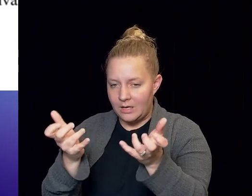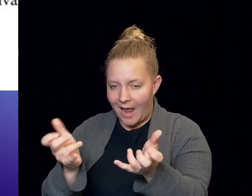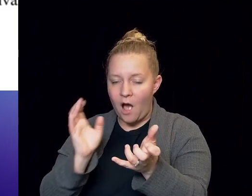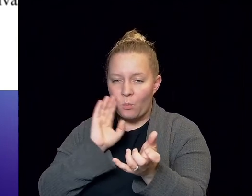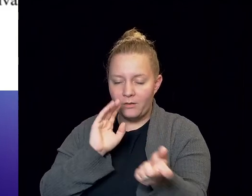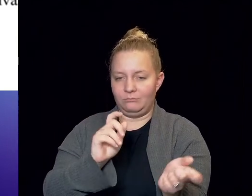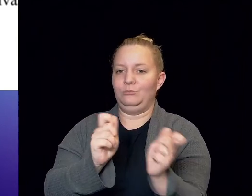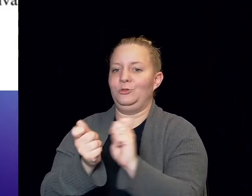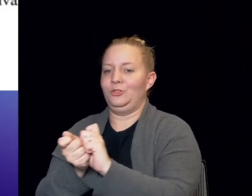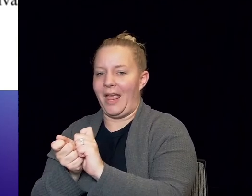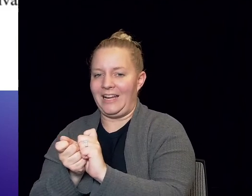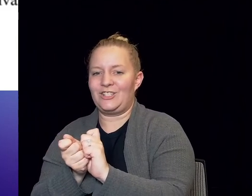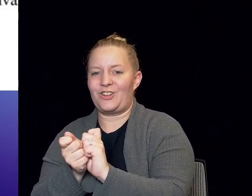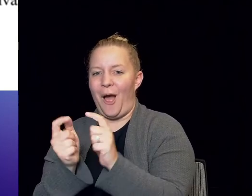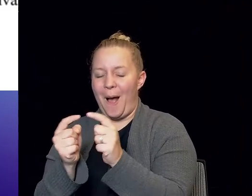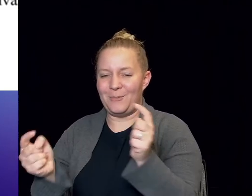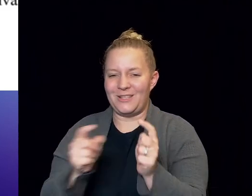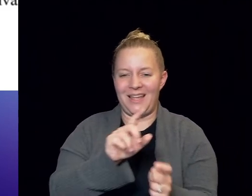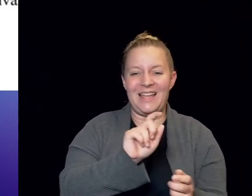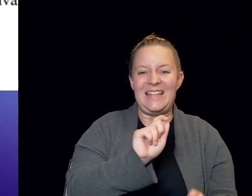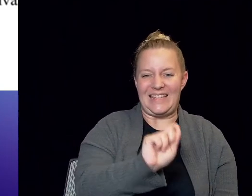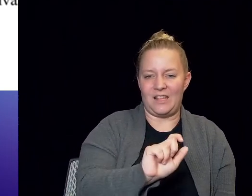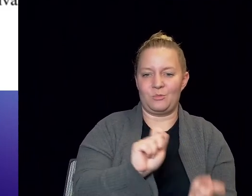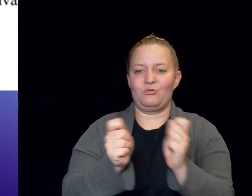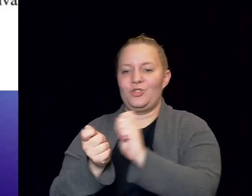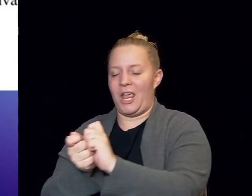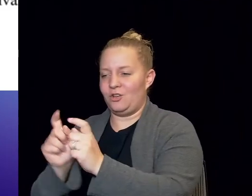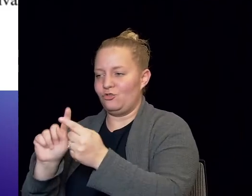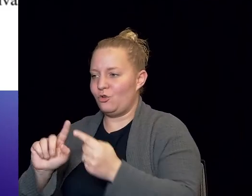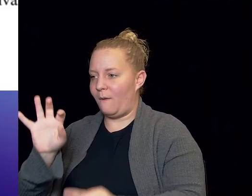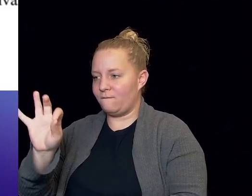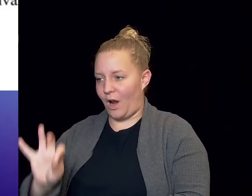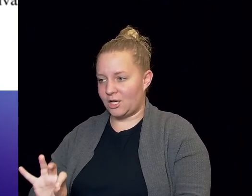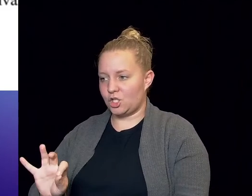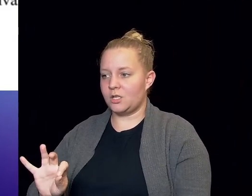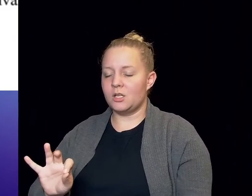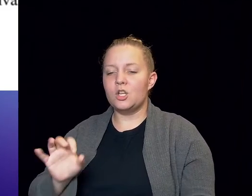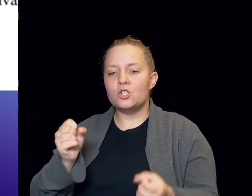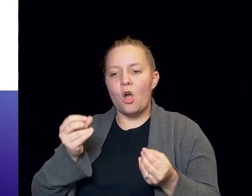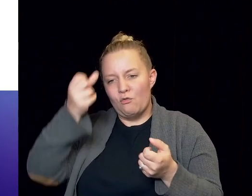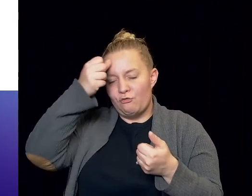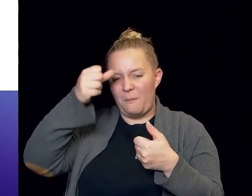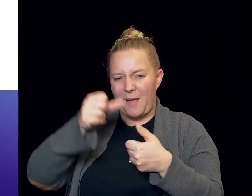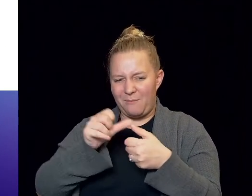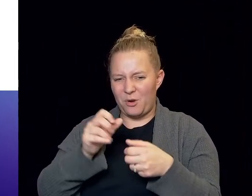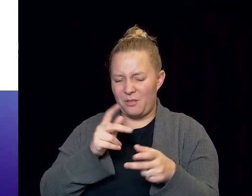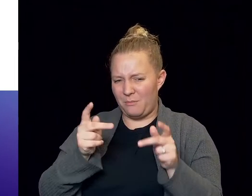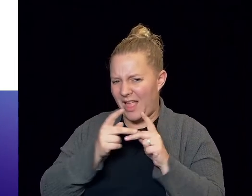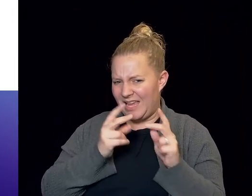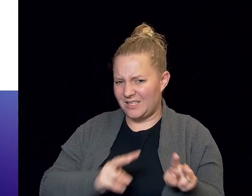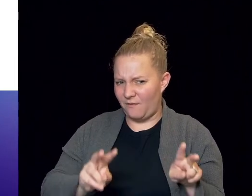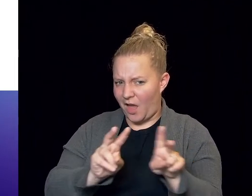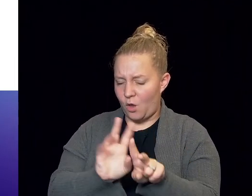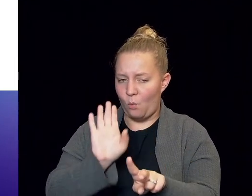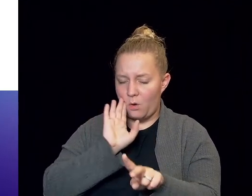it how we read it. All right so, recalling this place value, we are going to go ahead and convert